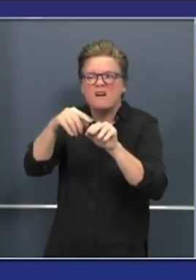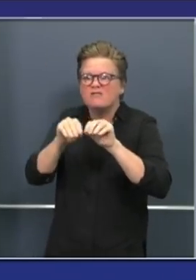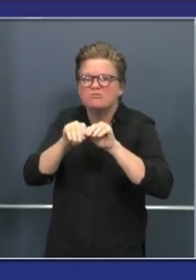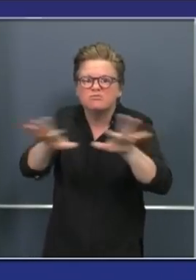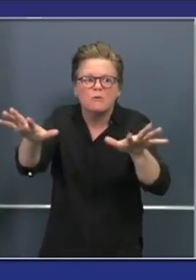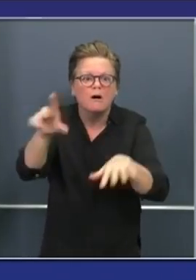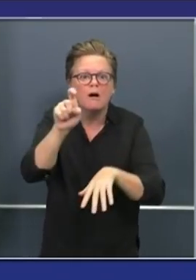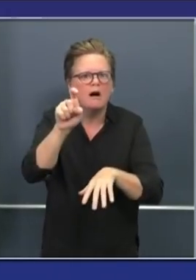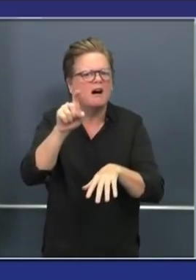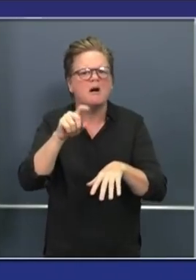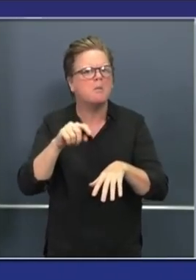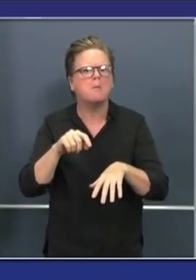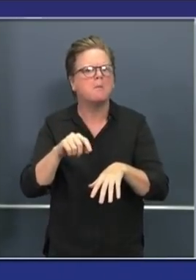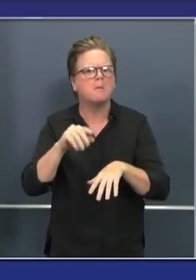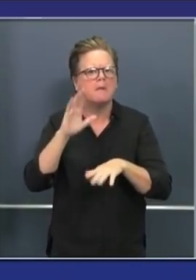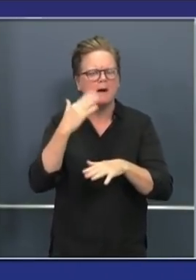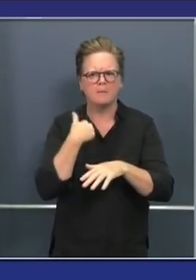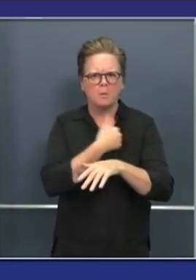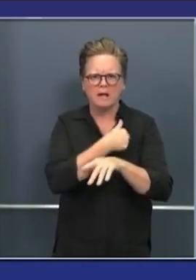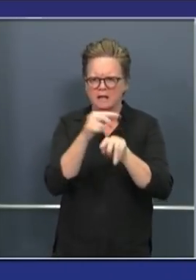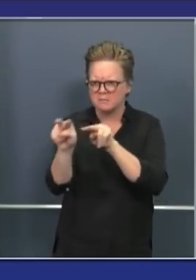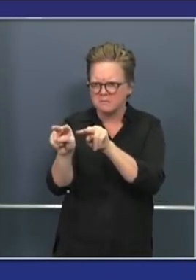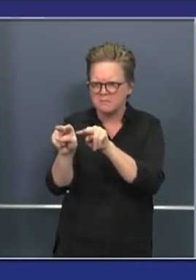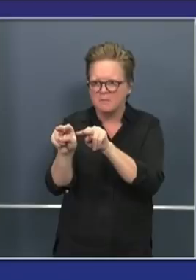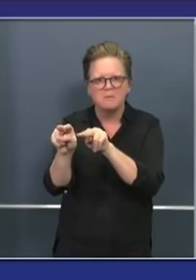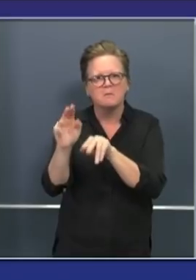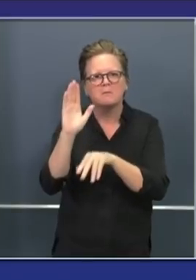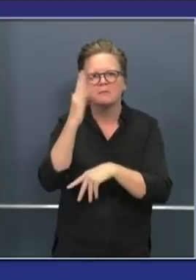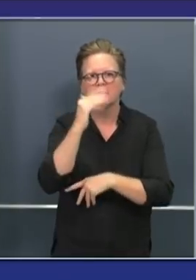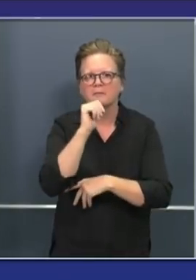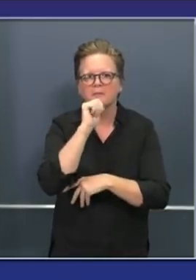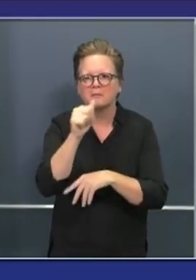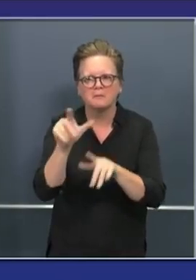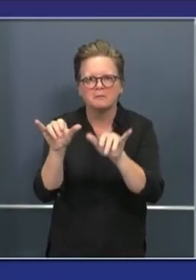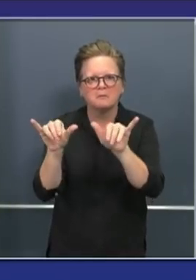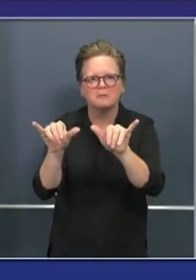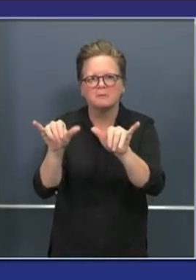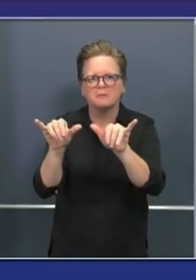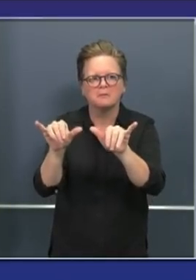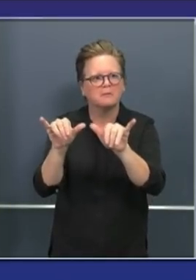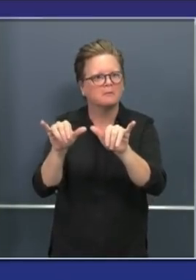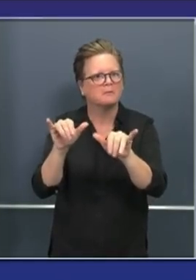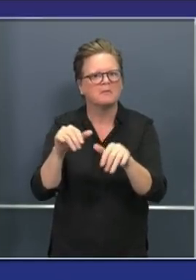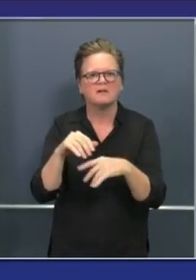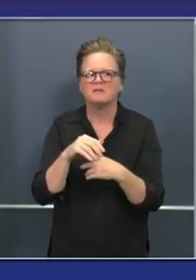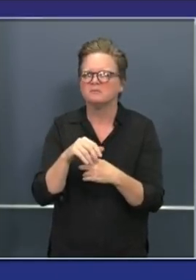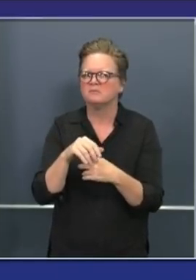SEVEN-DAY BAND IT'S ROUGHLY 4.5, 4.6% TO BE EXACT. SO AGAIN, TESTING HAS